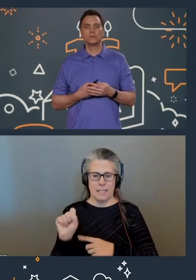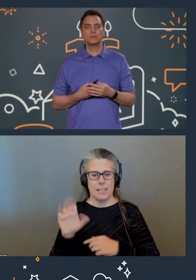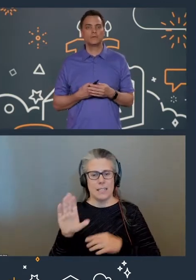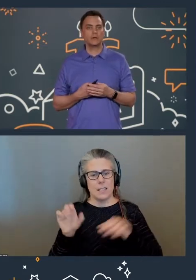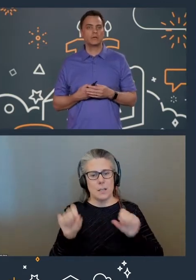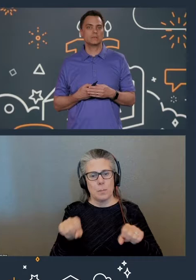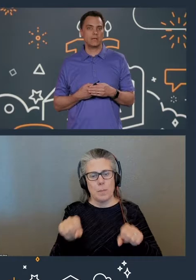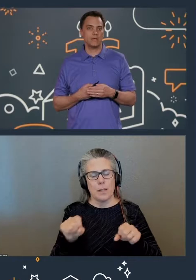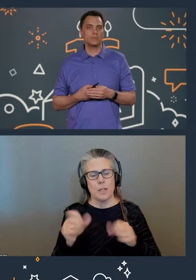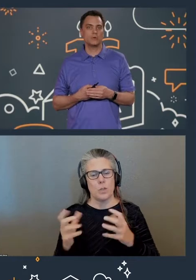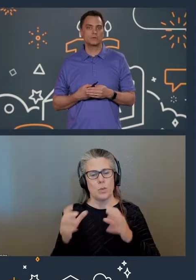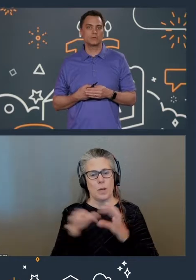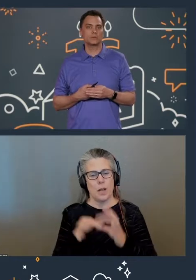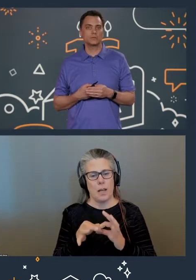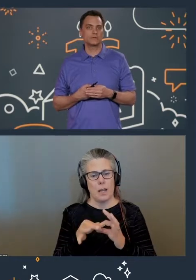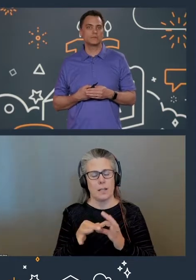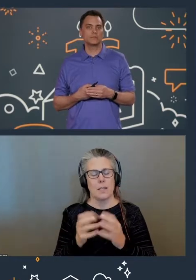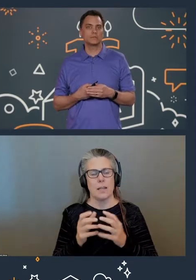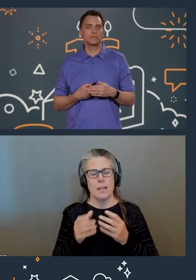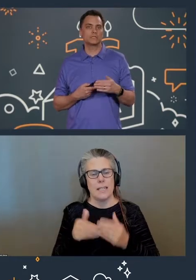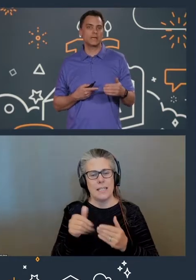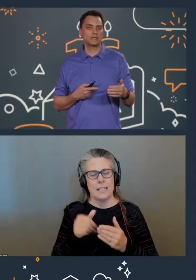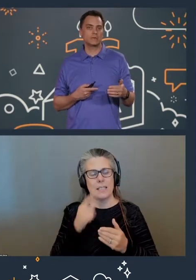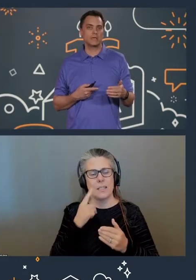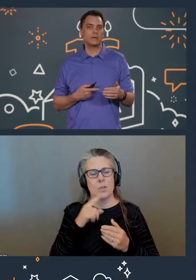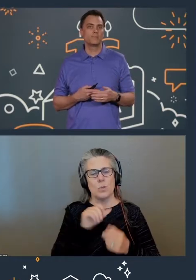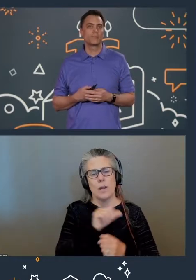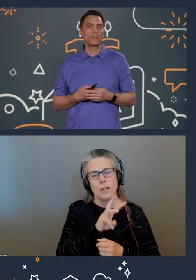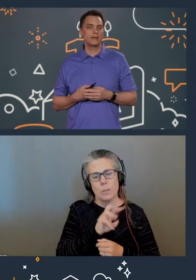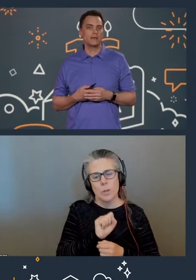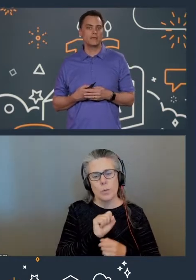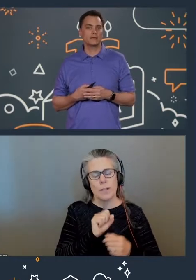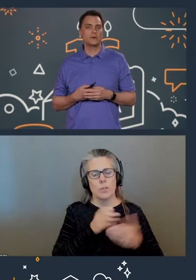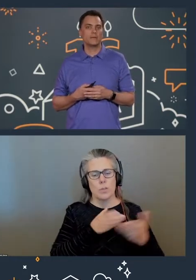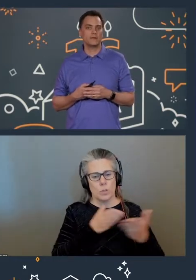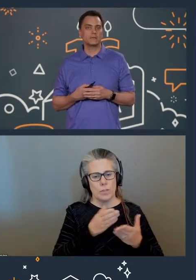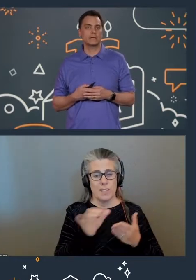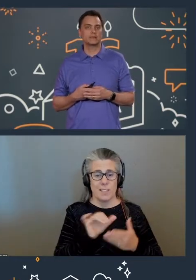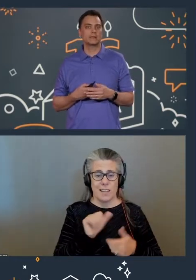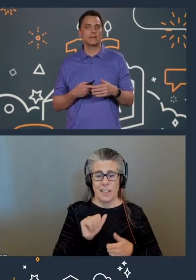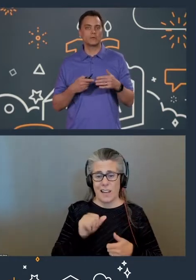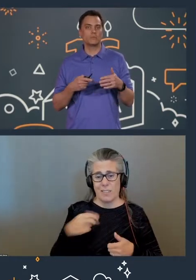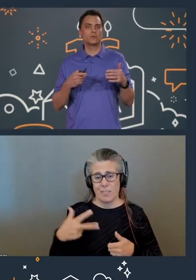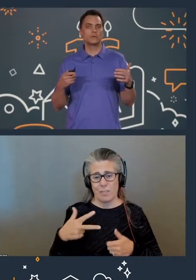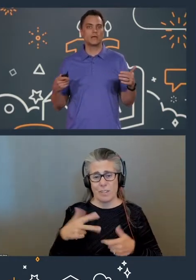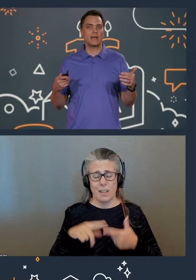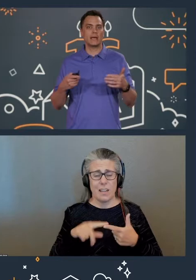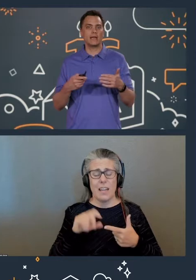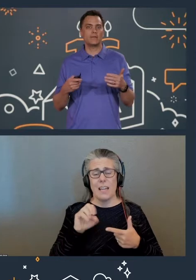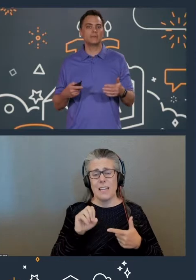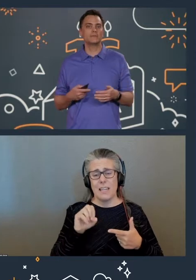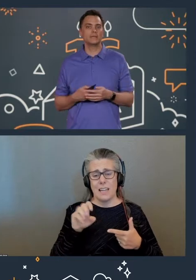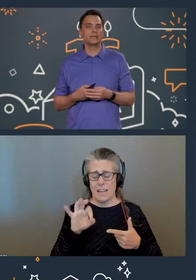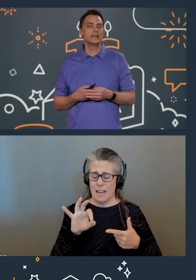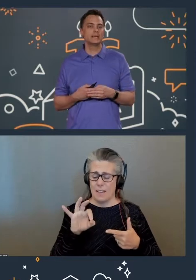to various AWS storage services, such as S3, EFS, or FSx. Again, removes a lot of that heavy lifting